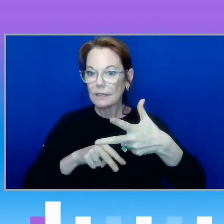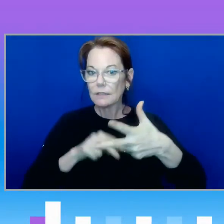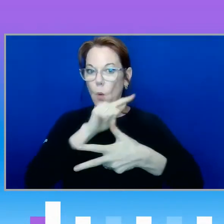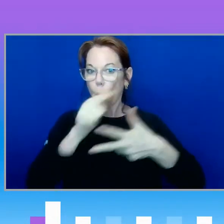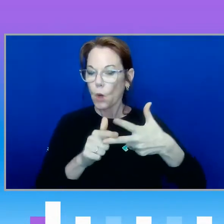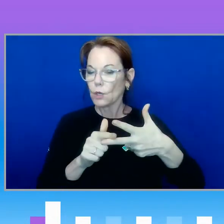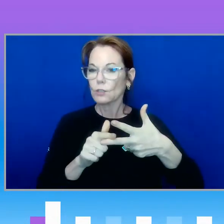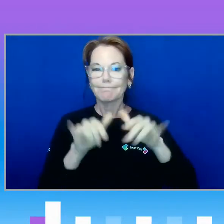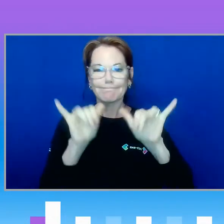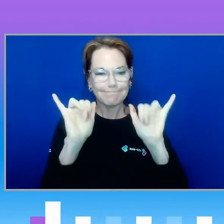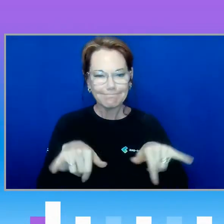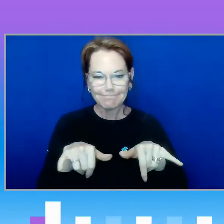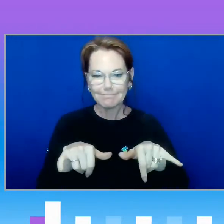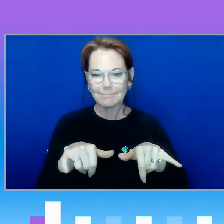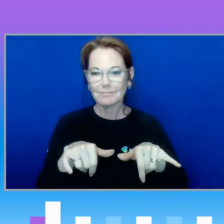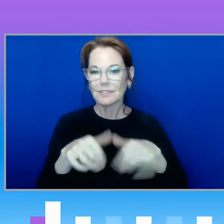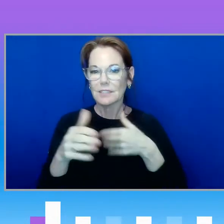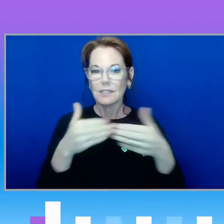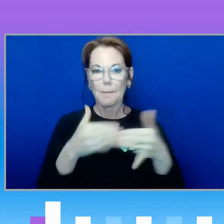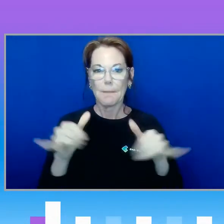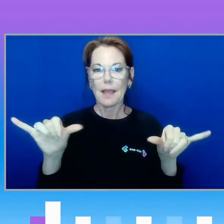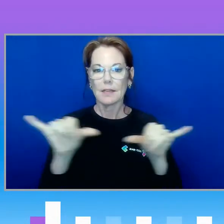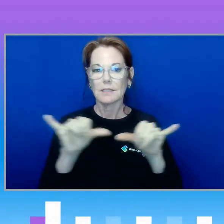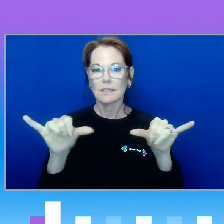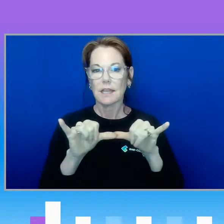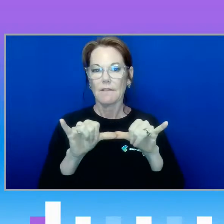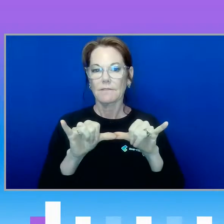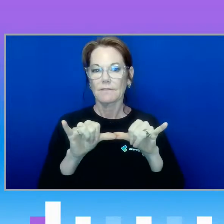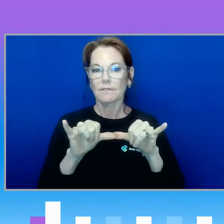the screen size or the viewport size you're looking at it. So